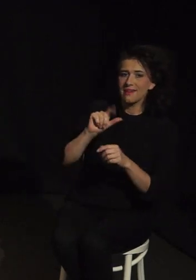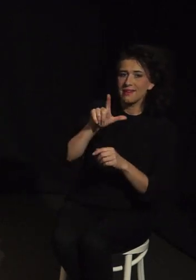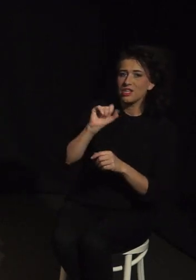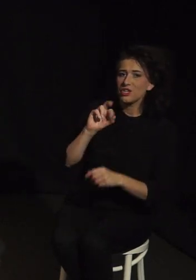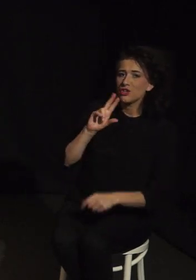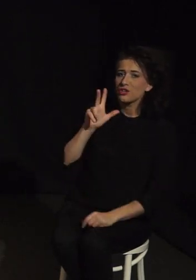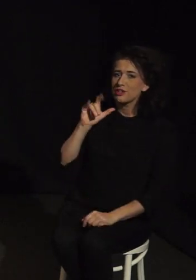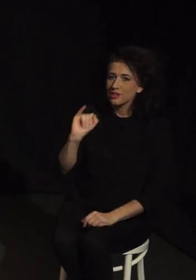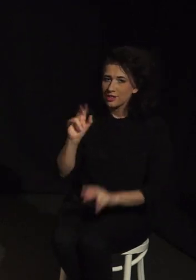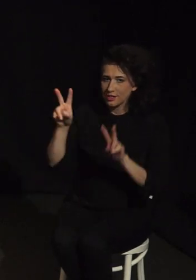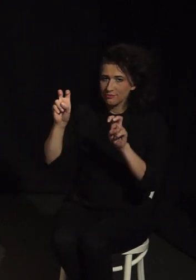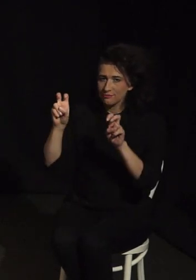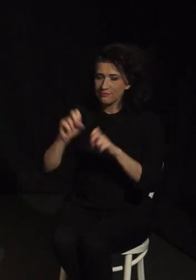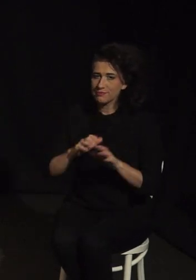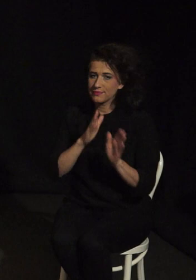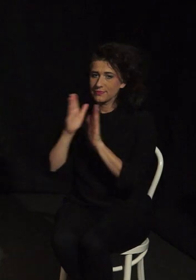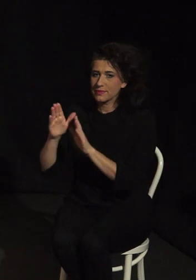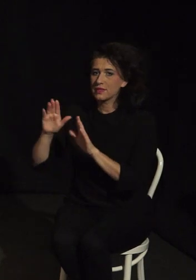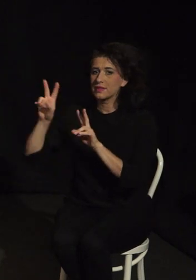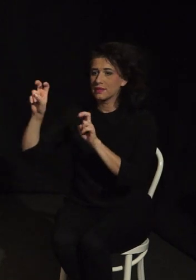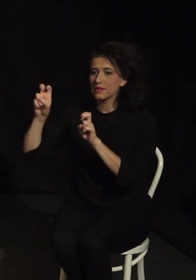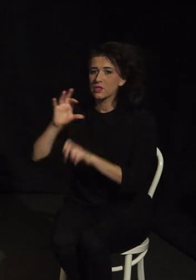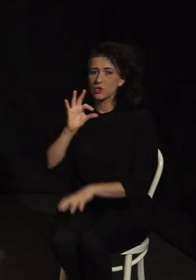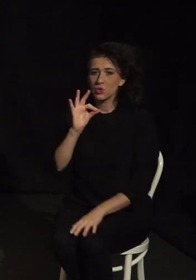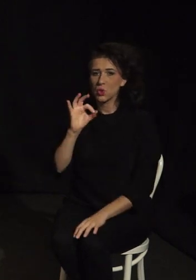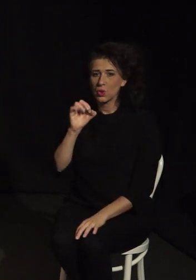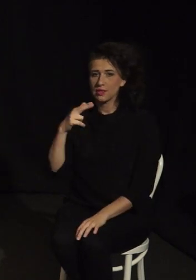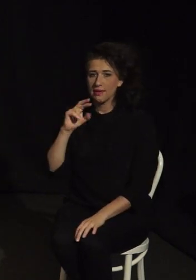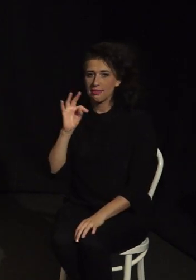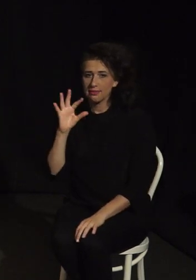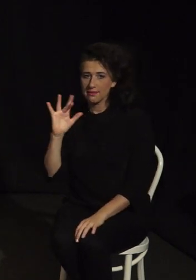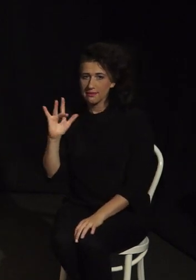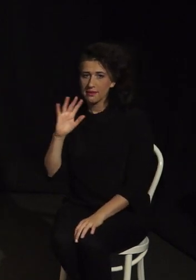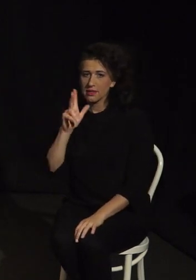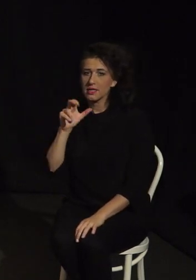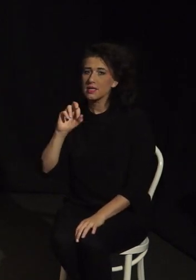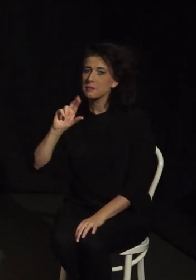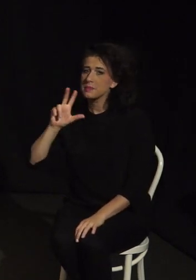not great pieces by Mickiewicz, not his theatre,